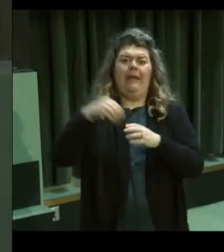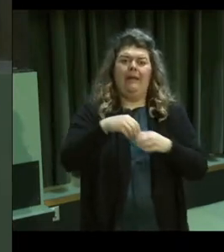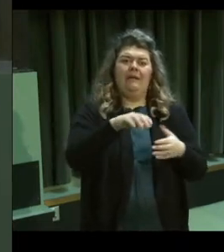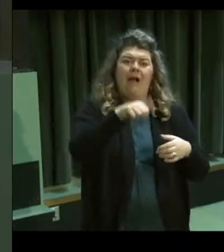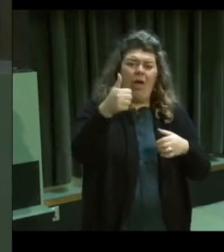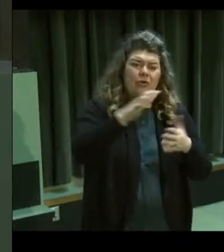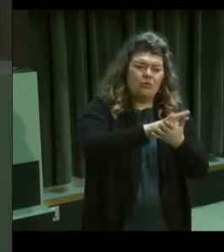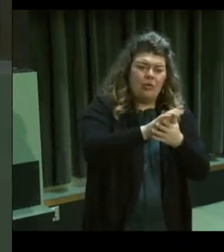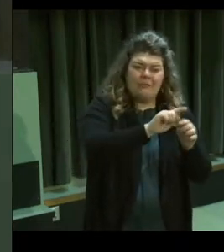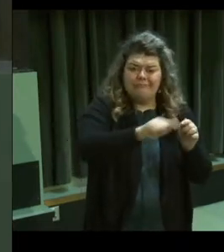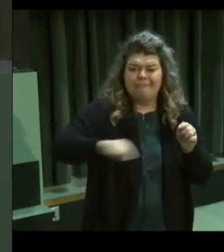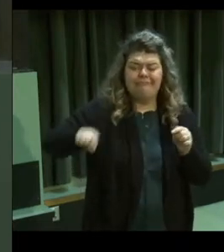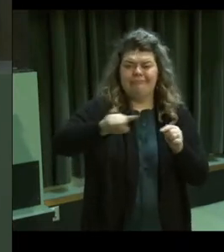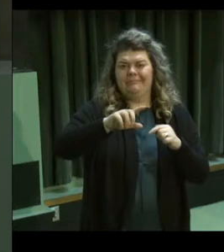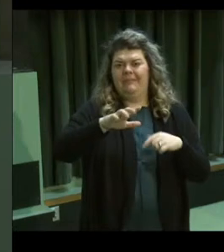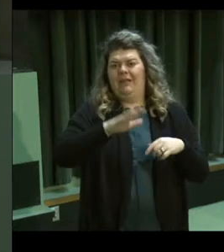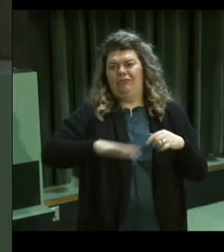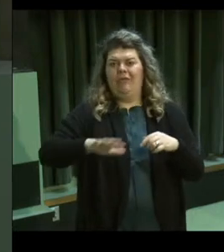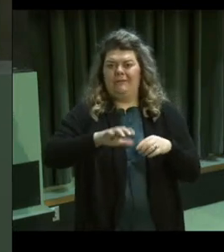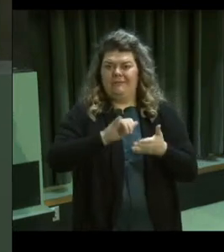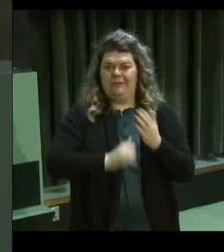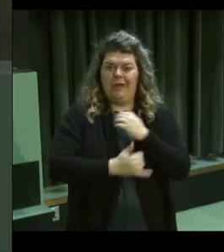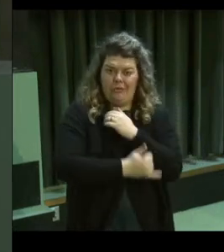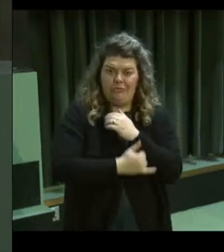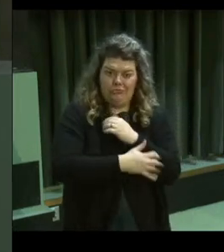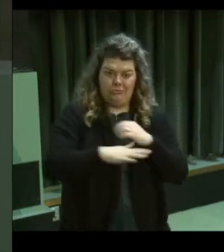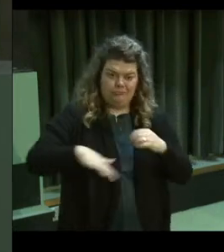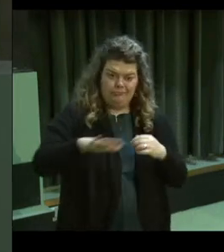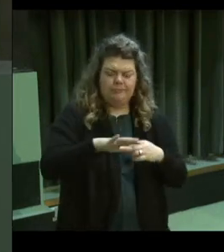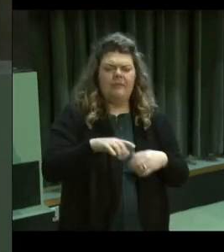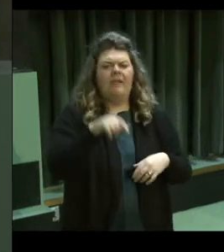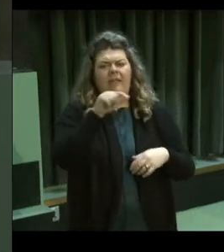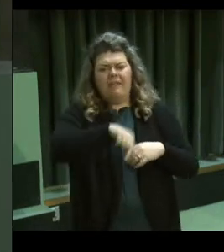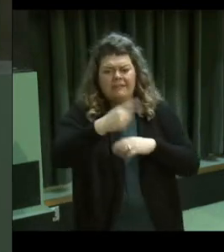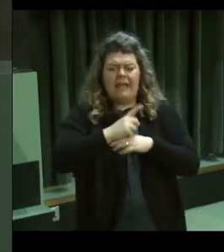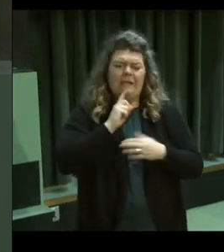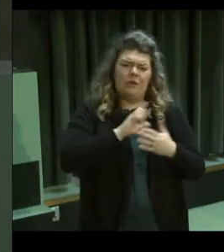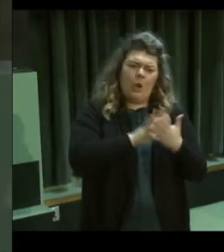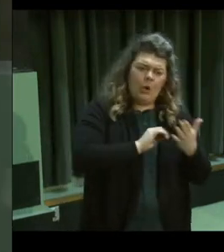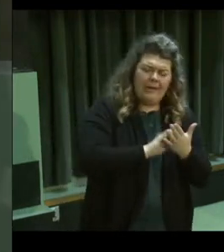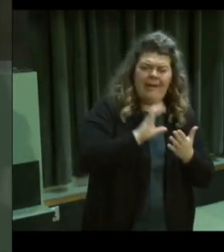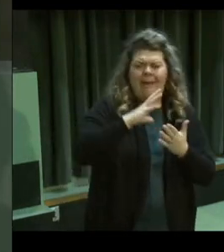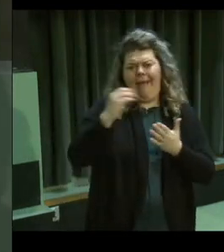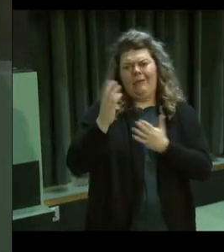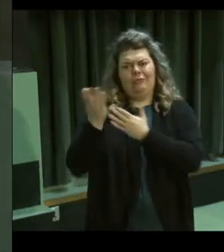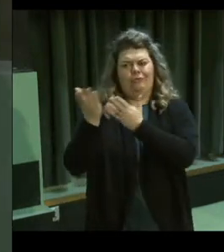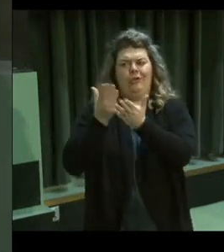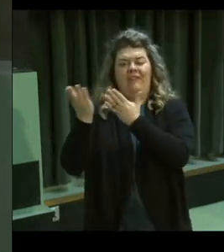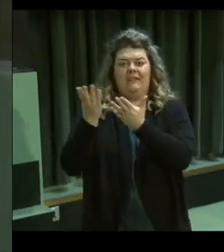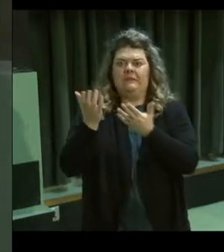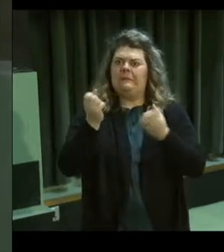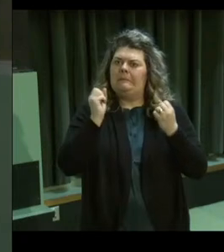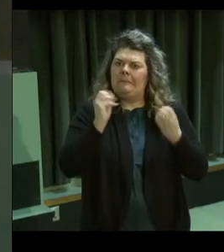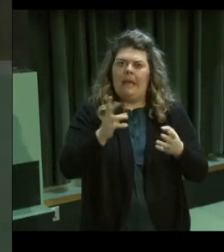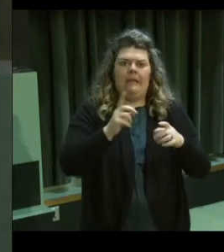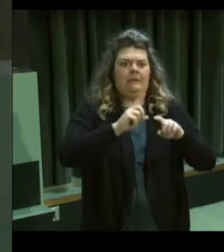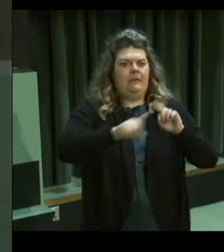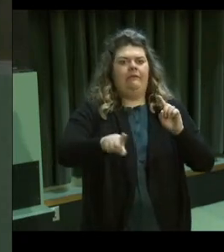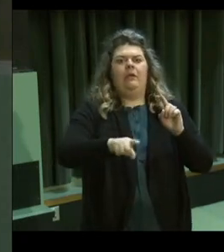Cesar Chavez Day is a day of both learning and service, and